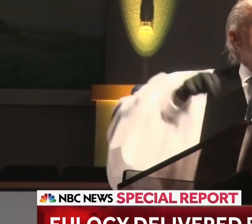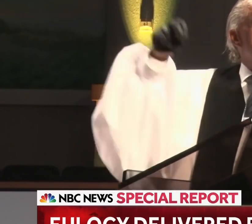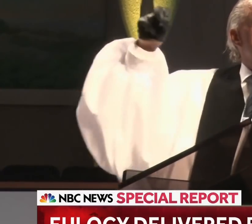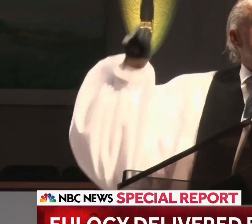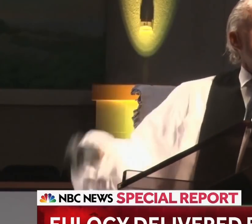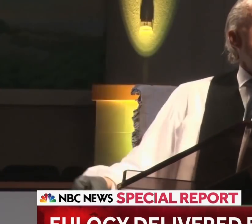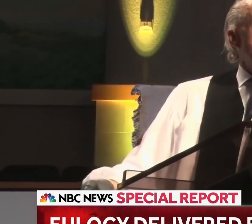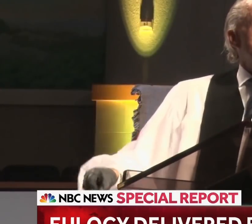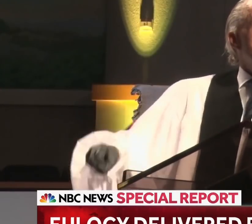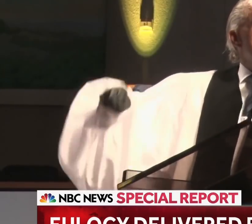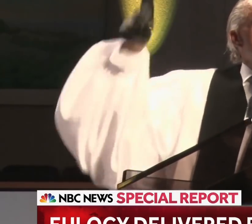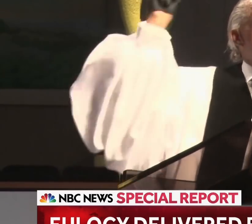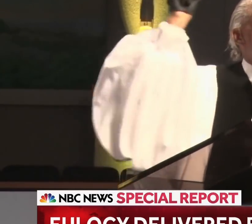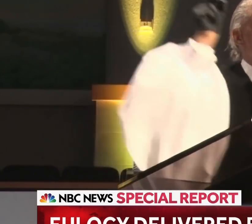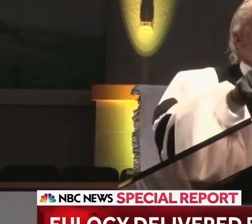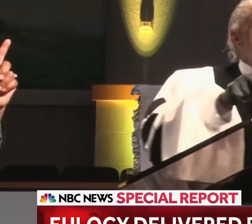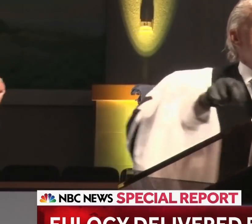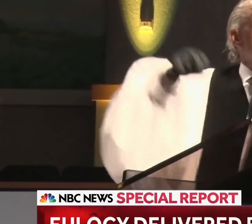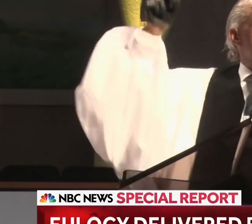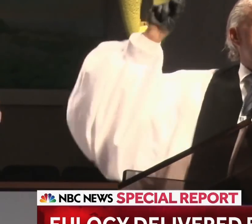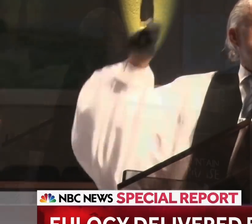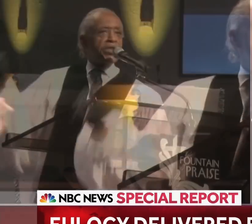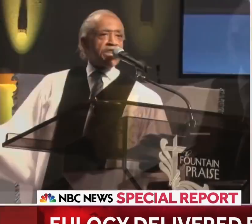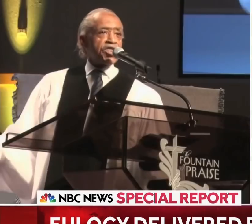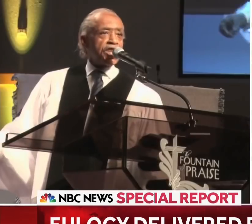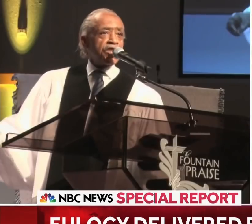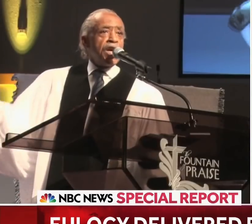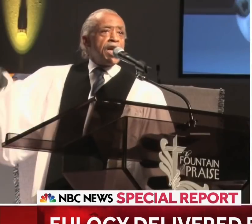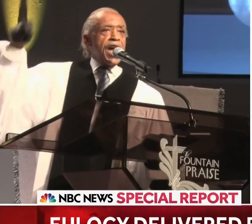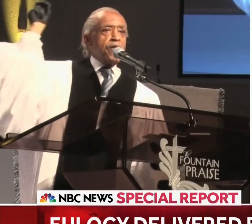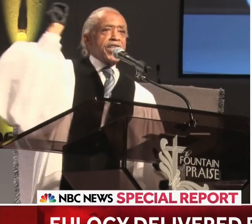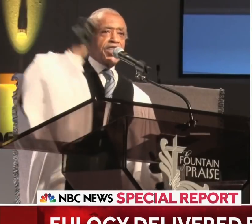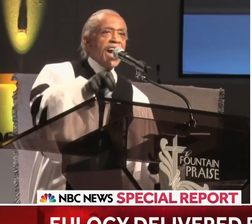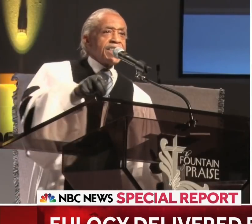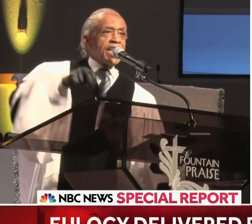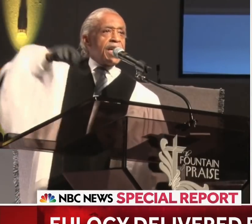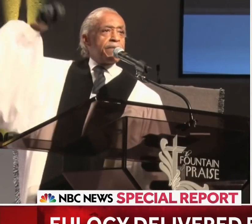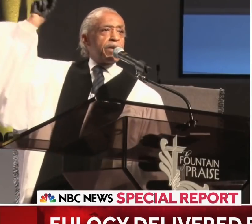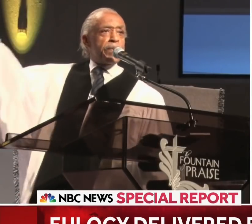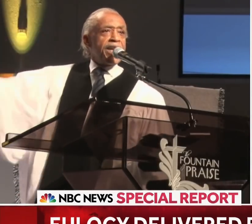HE TOOK THE REJECTED STONE, THE STONE THAT THE BUILDER REJECTED.